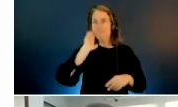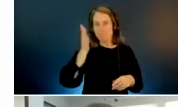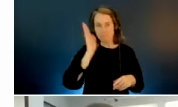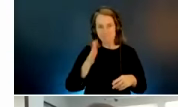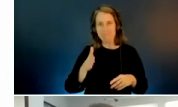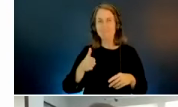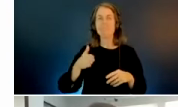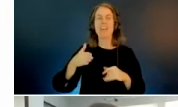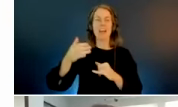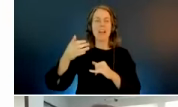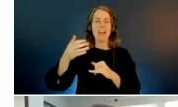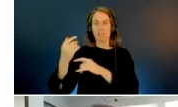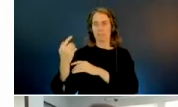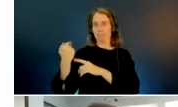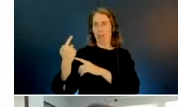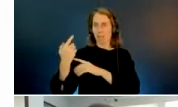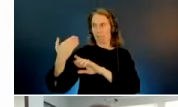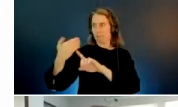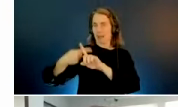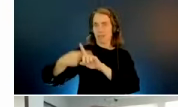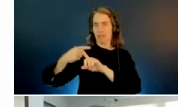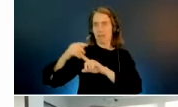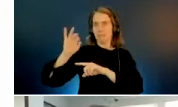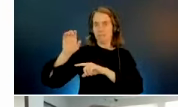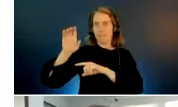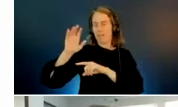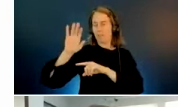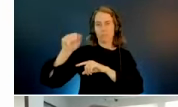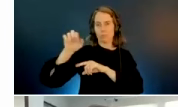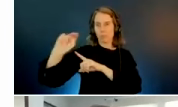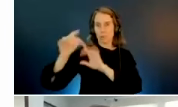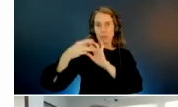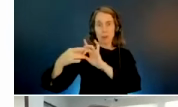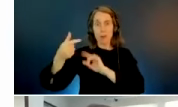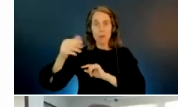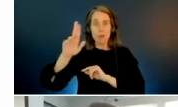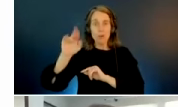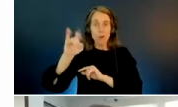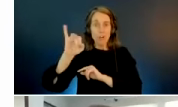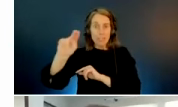month's on accessible housing will will eventually be on our youtube channel and facebook page